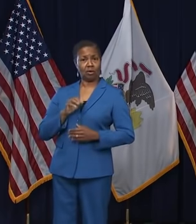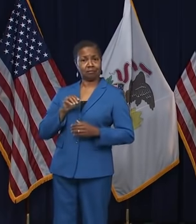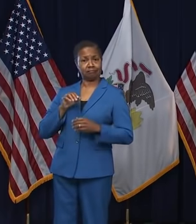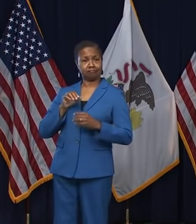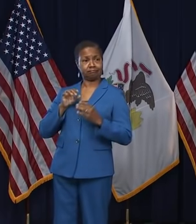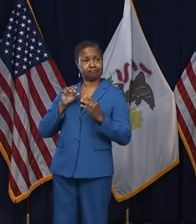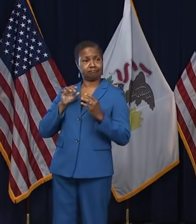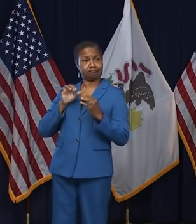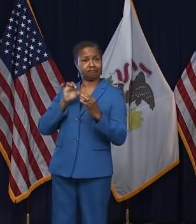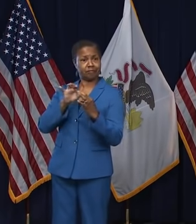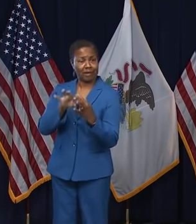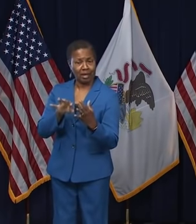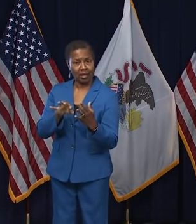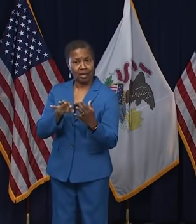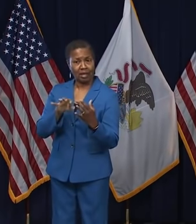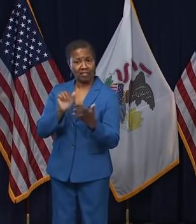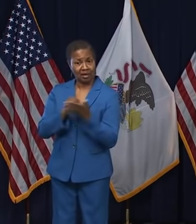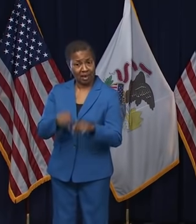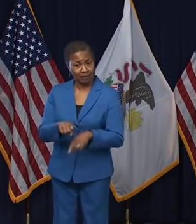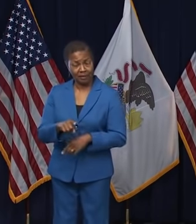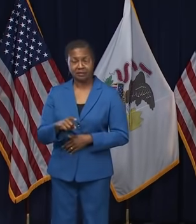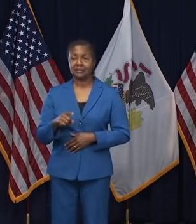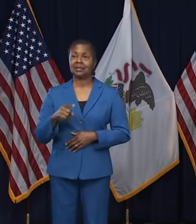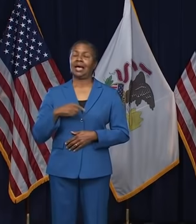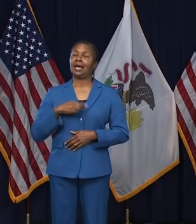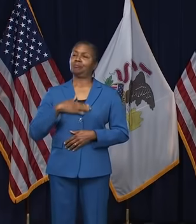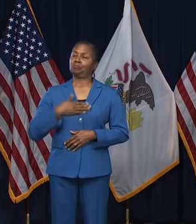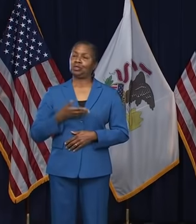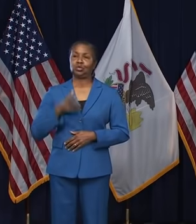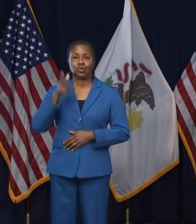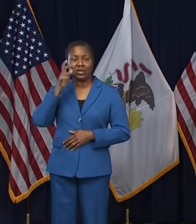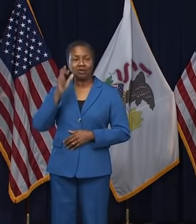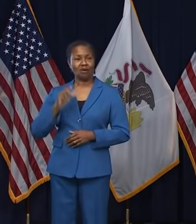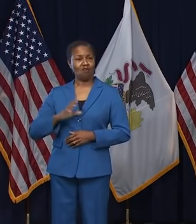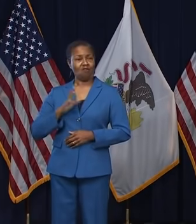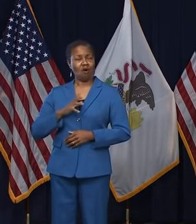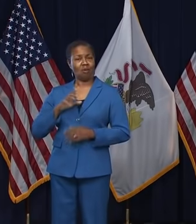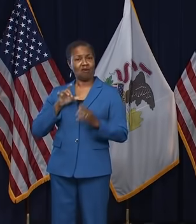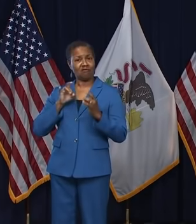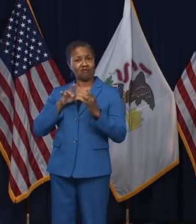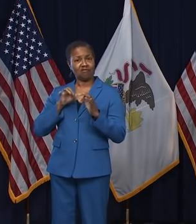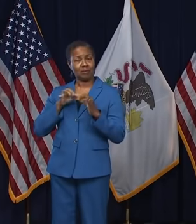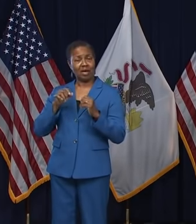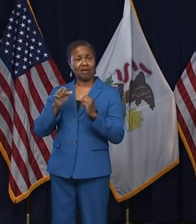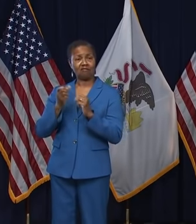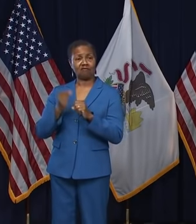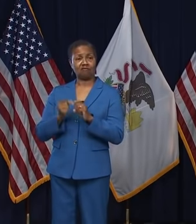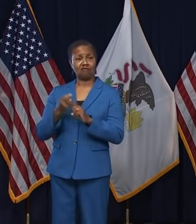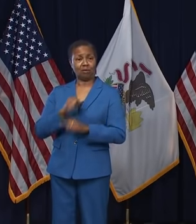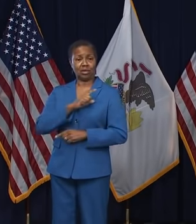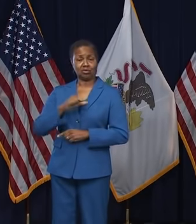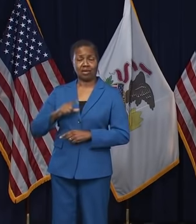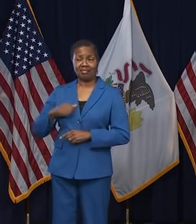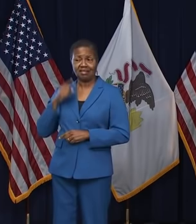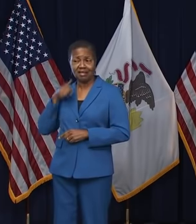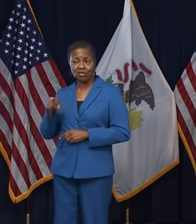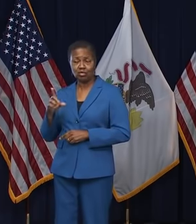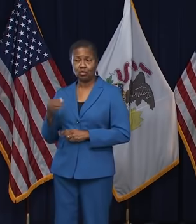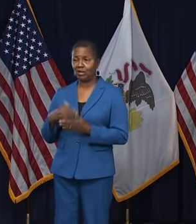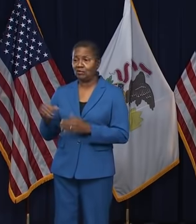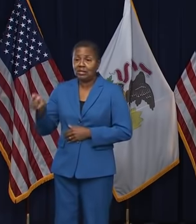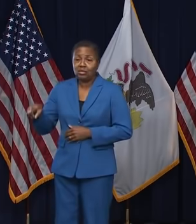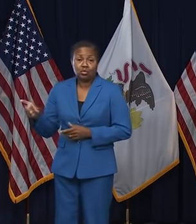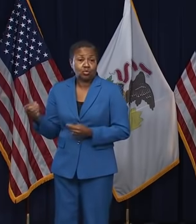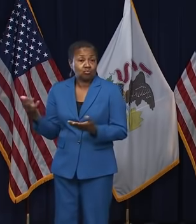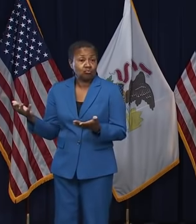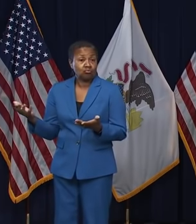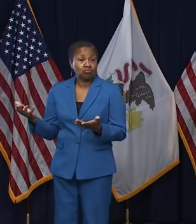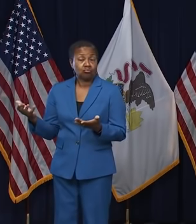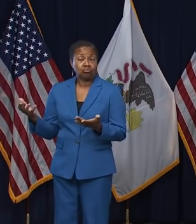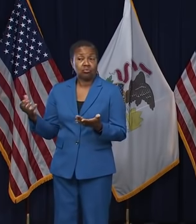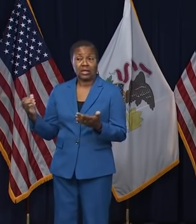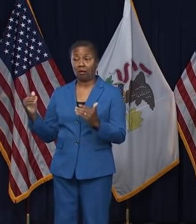with this and get their formal.